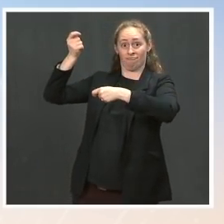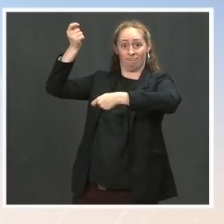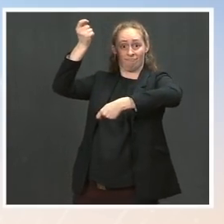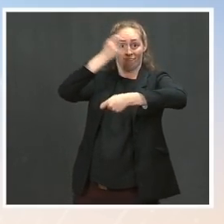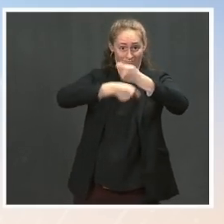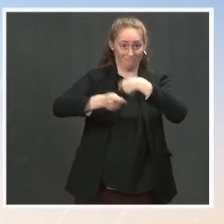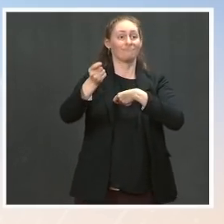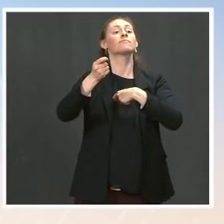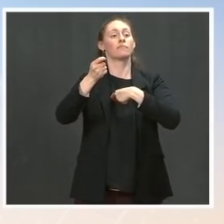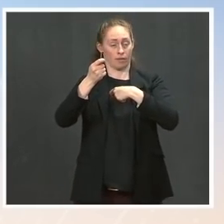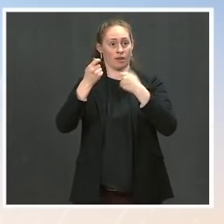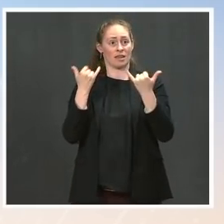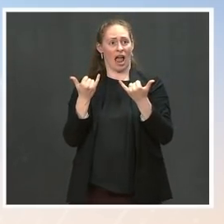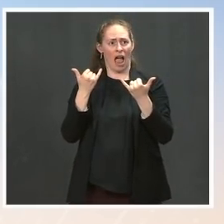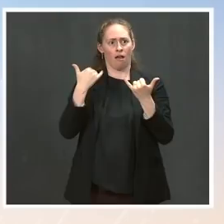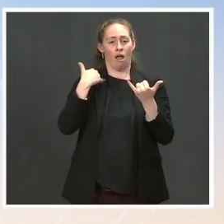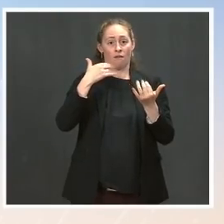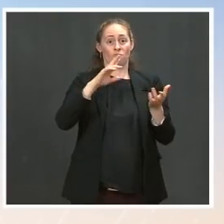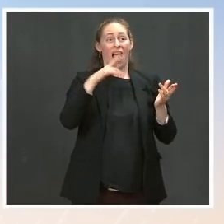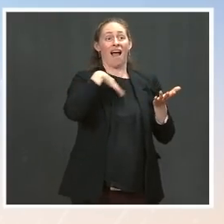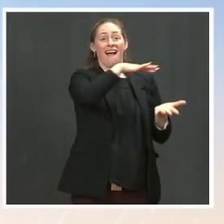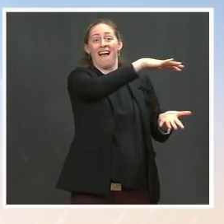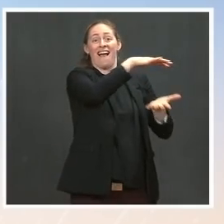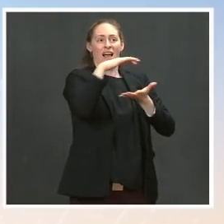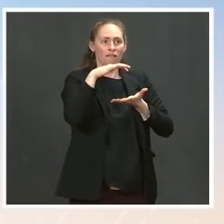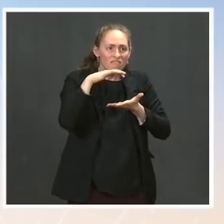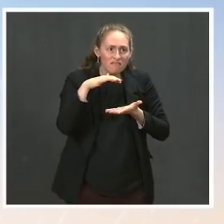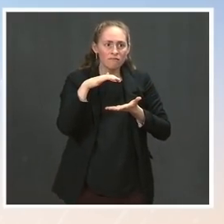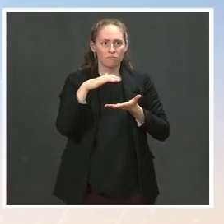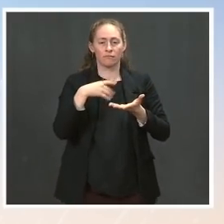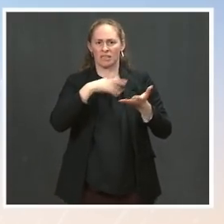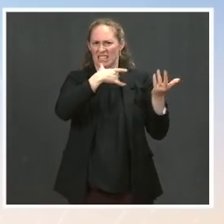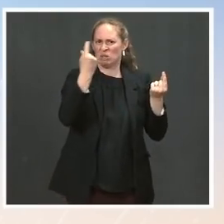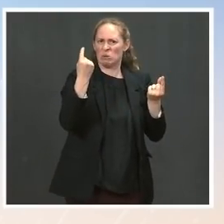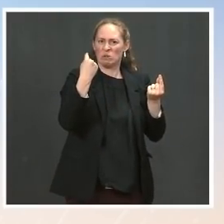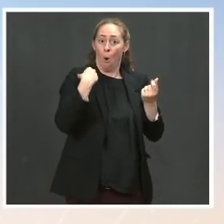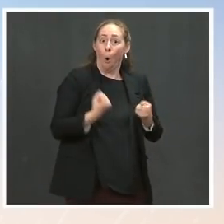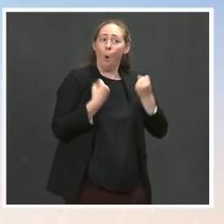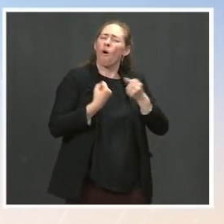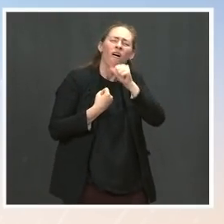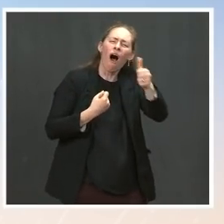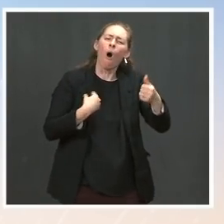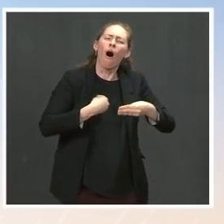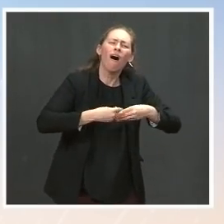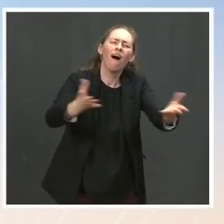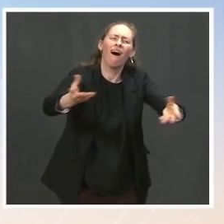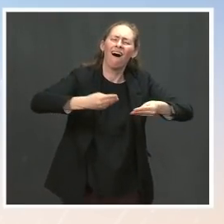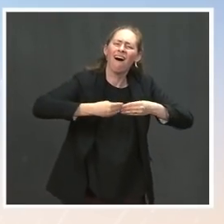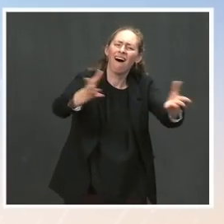We distribute and get the supply out as quickly as possible. So that's why our focus is on working